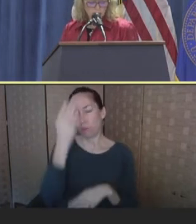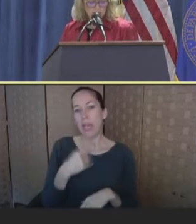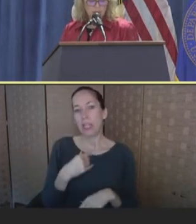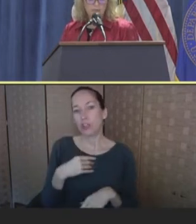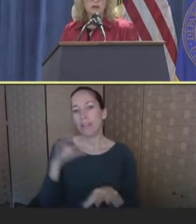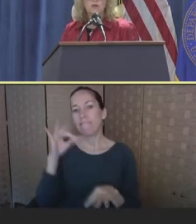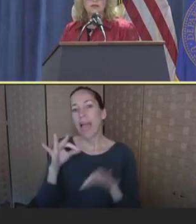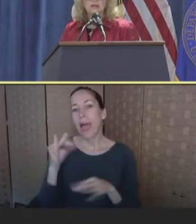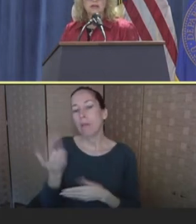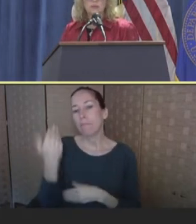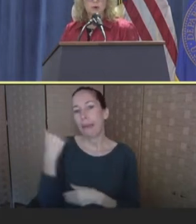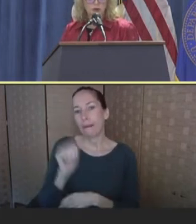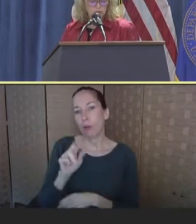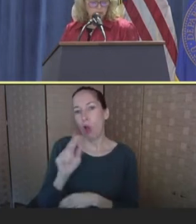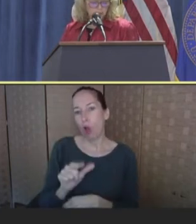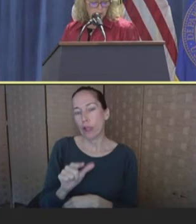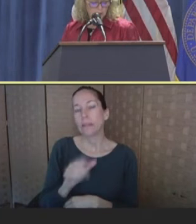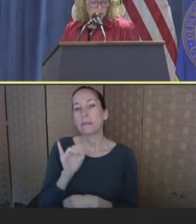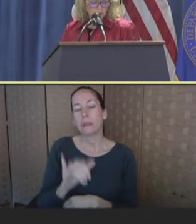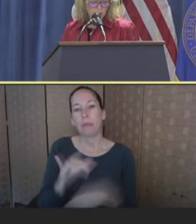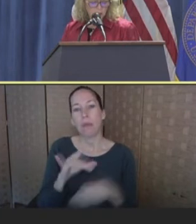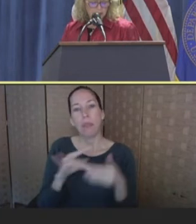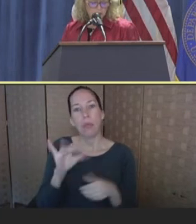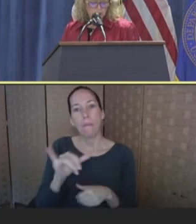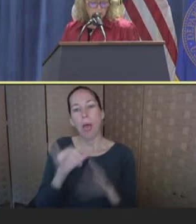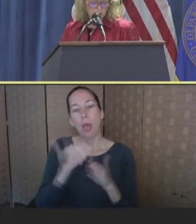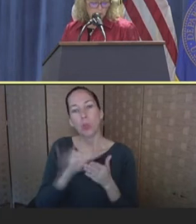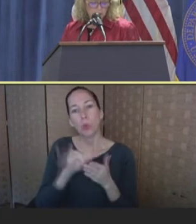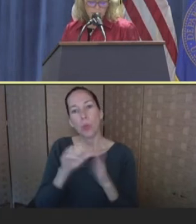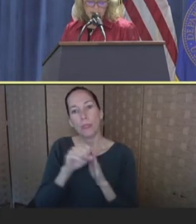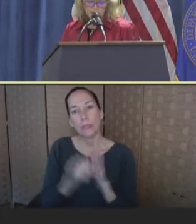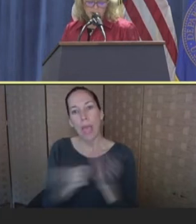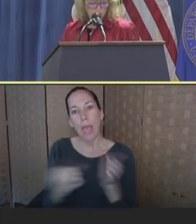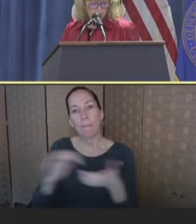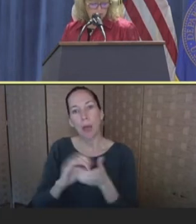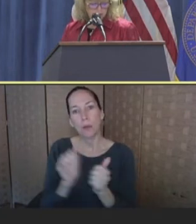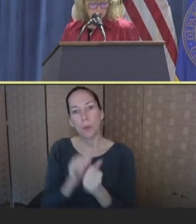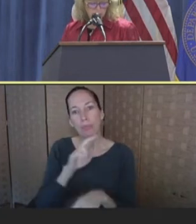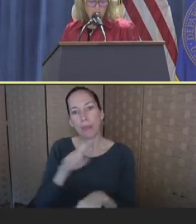So, the effort was led by New York State, in partnership with local, national, and global public health authorities.